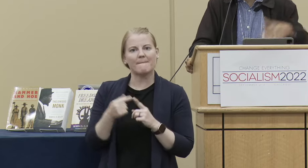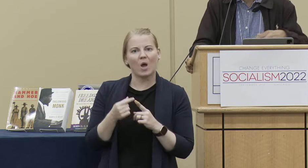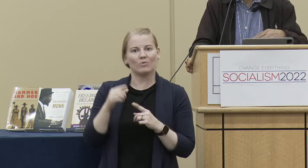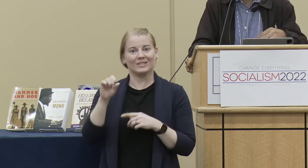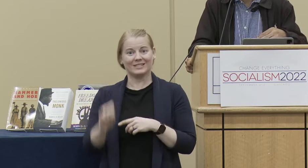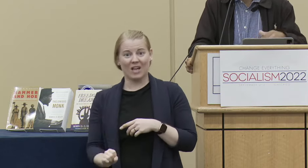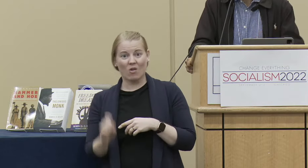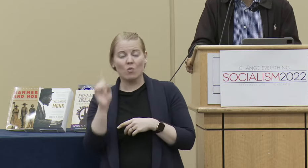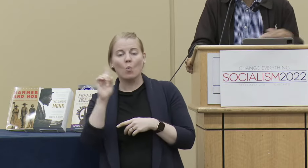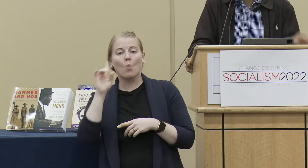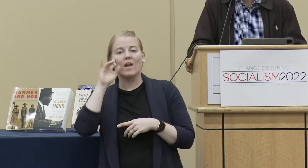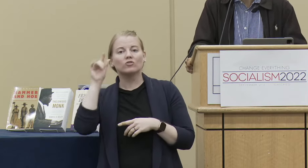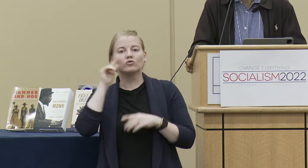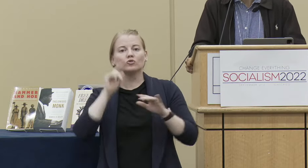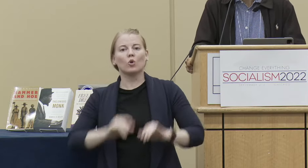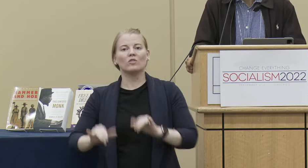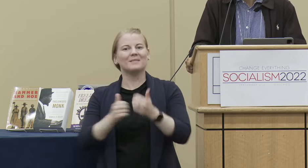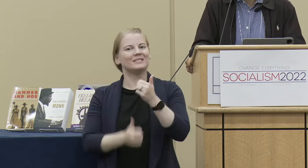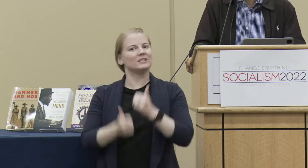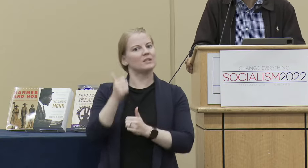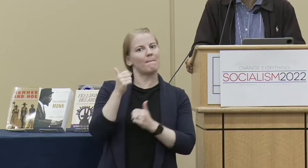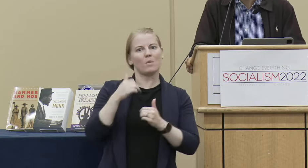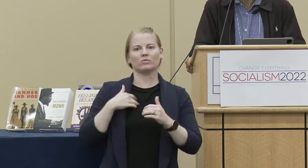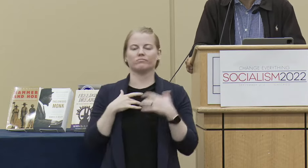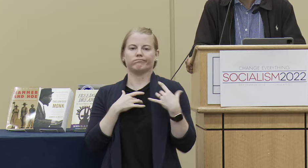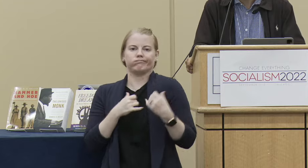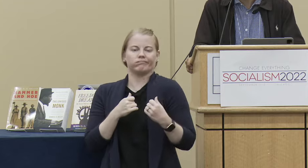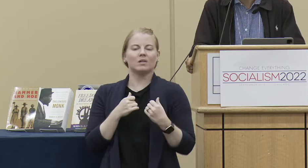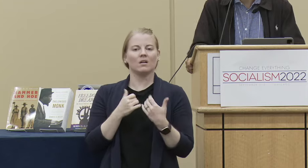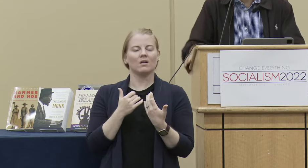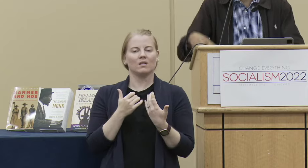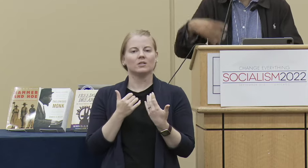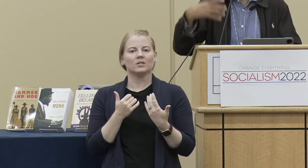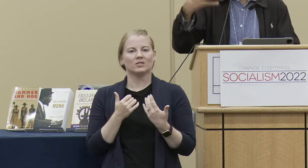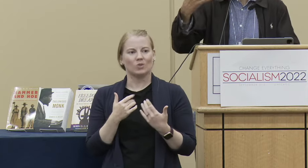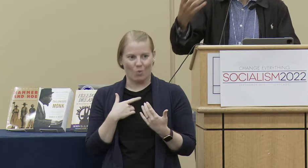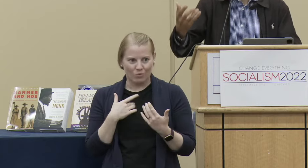about the south, where socialism was most vibrant. And that's the place. So, I'm with you. We have to have these